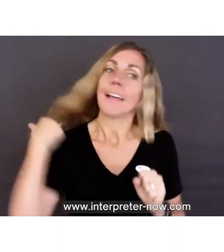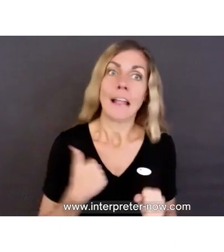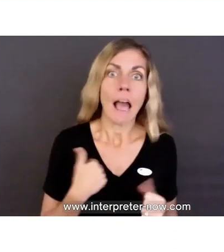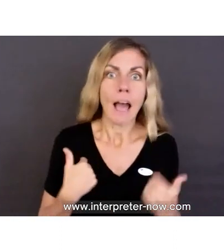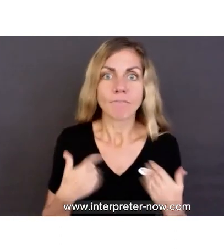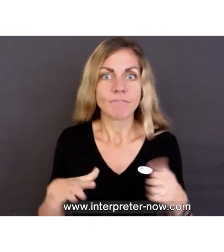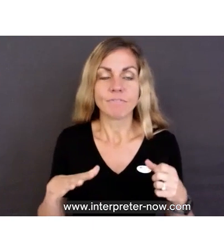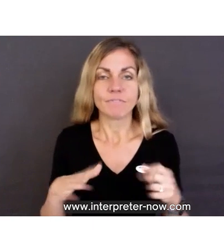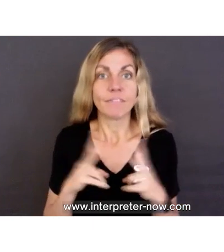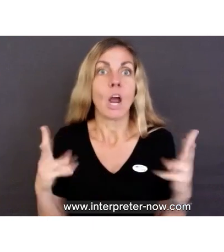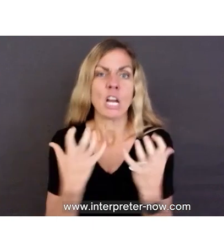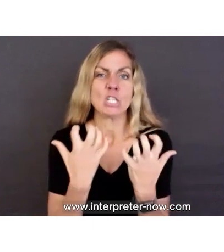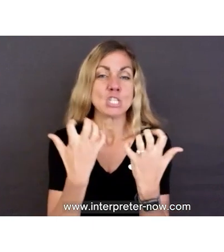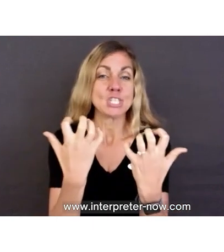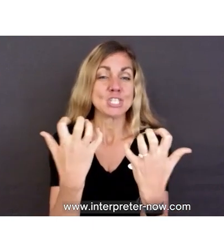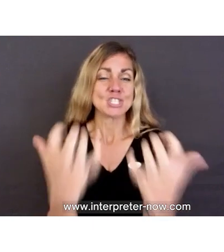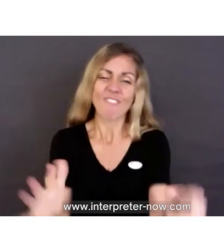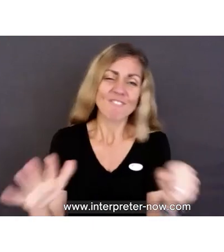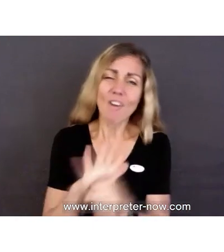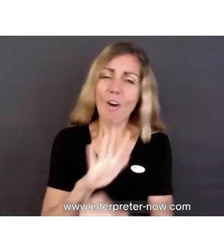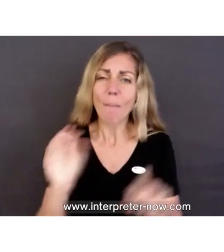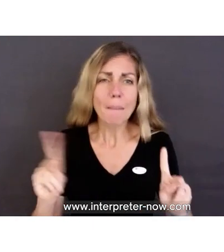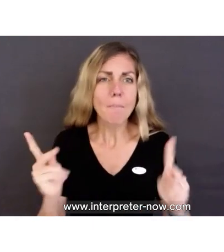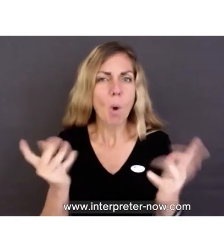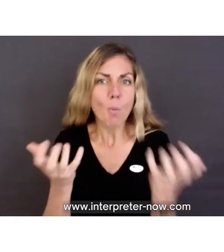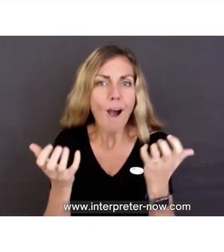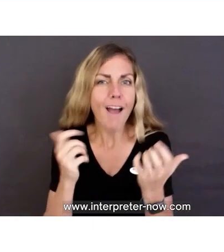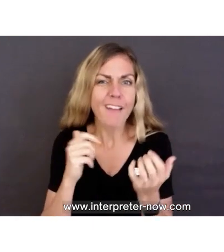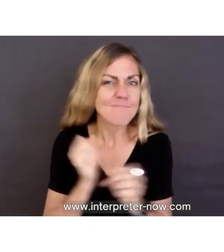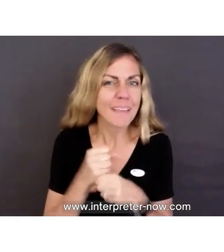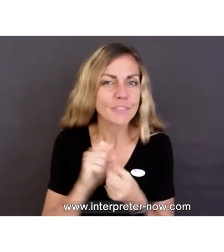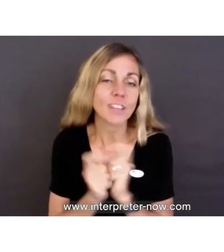We had a room full of people all working to create change.